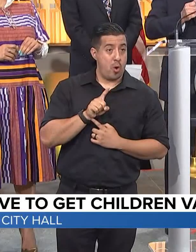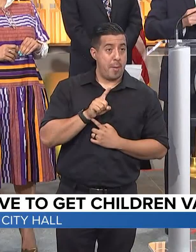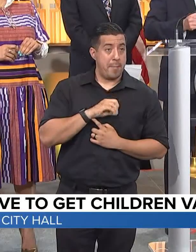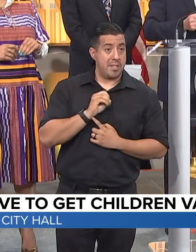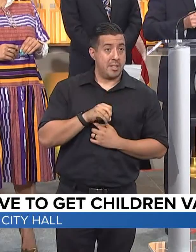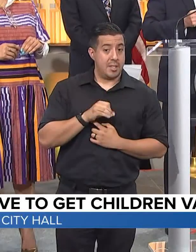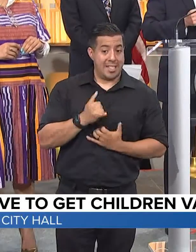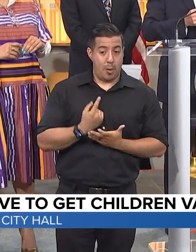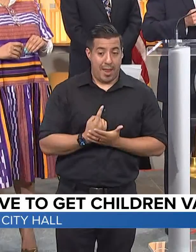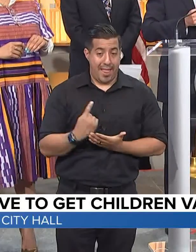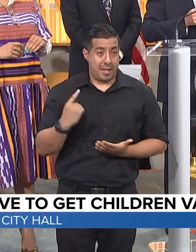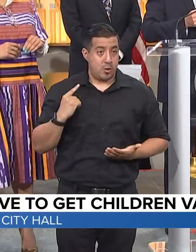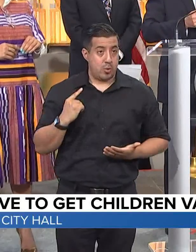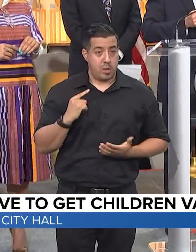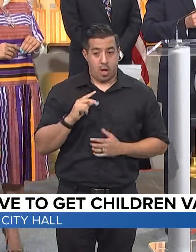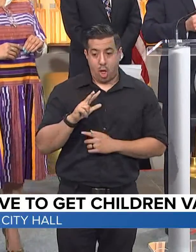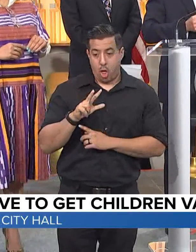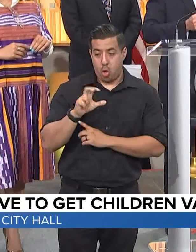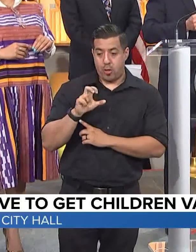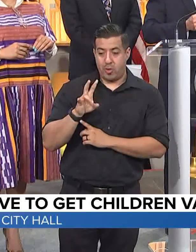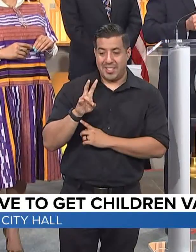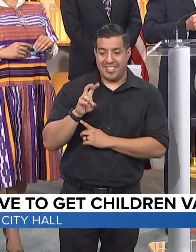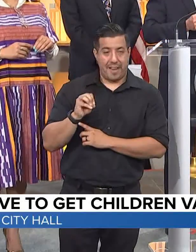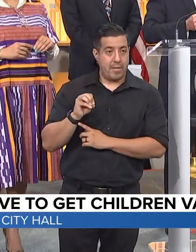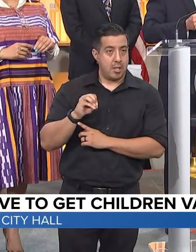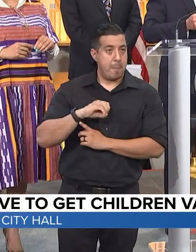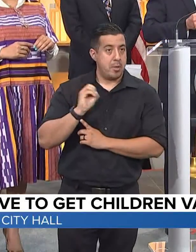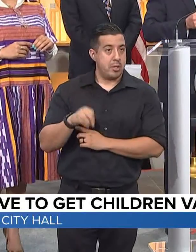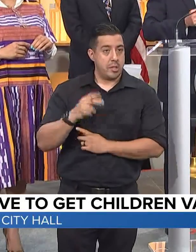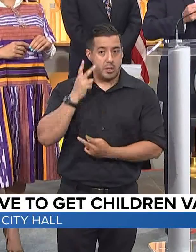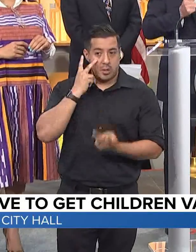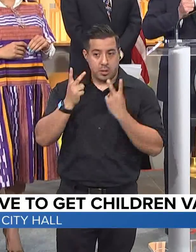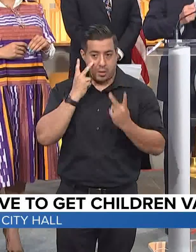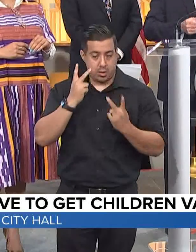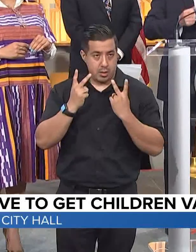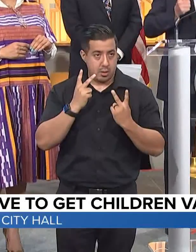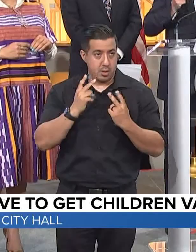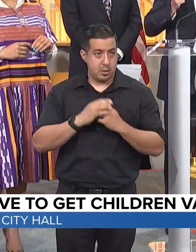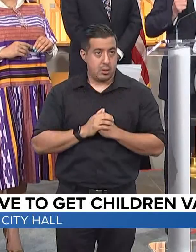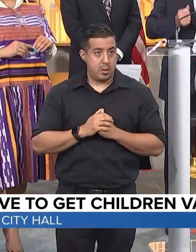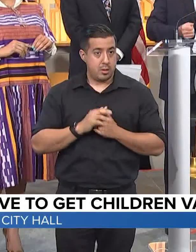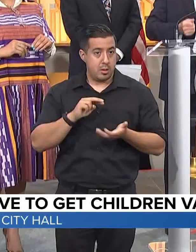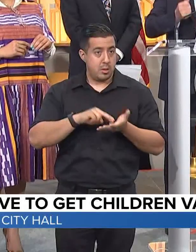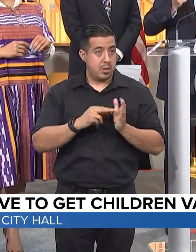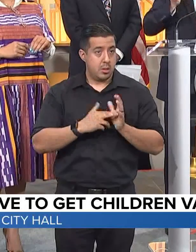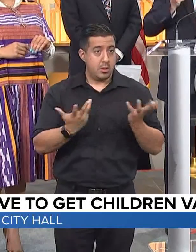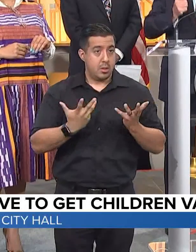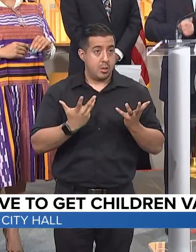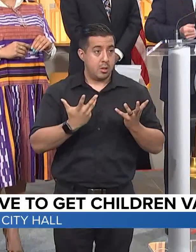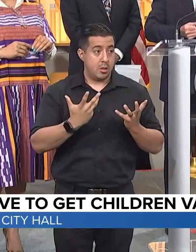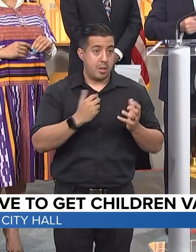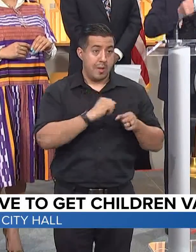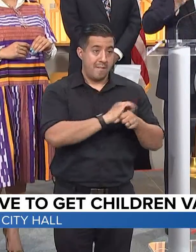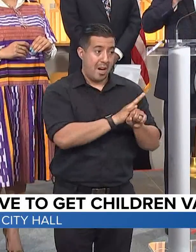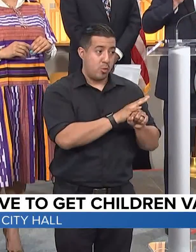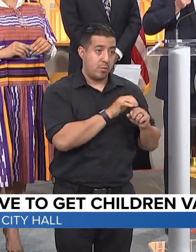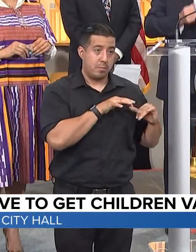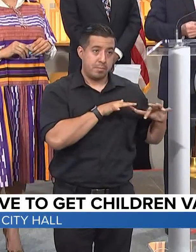And last week we're at 370%. So the virus in our community is spreading rapidly.